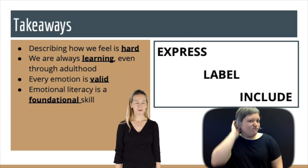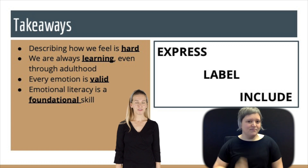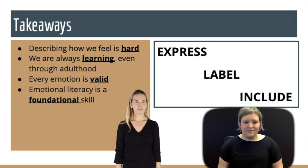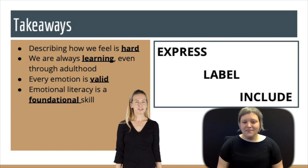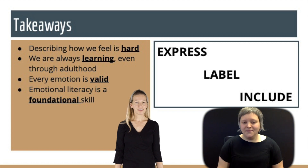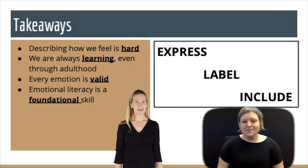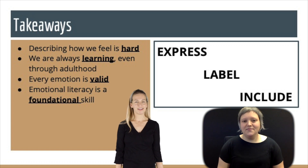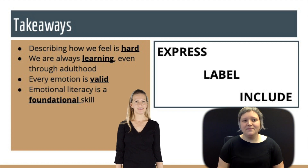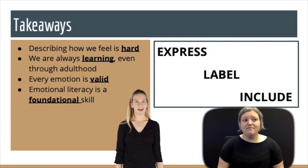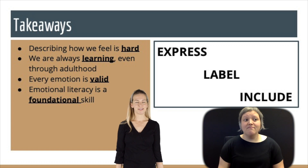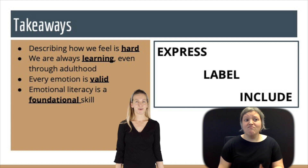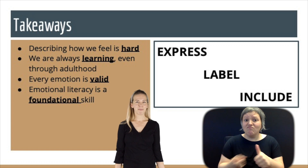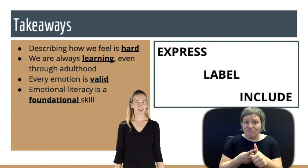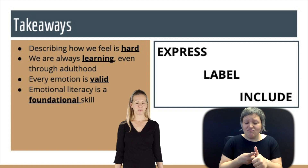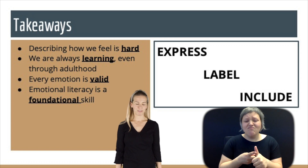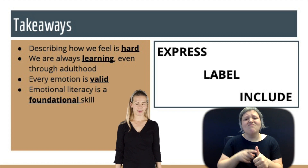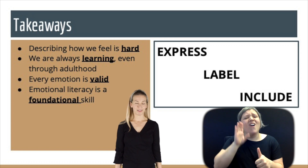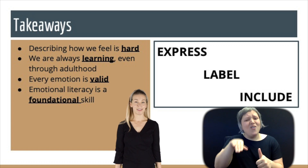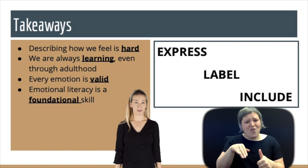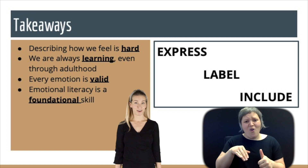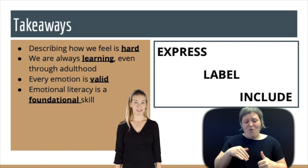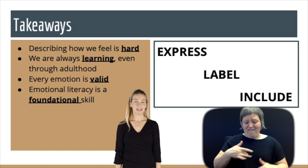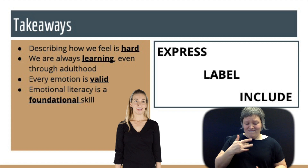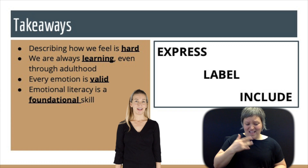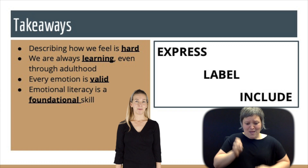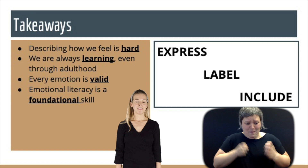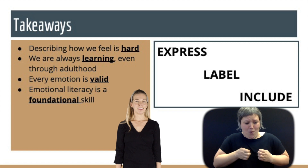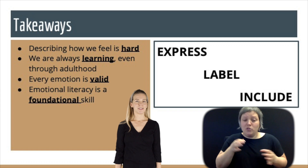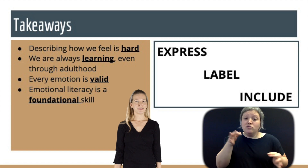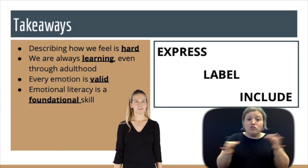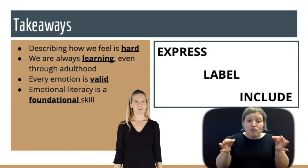So the first thing is that describing how we feel is hard even as adults.